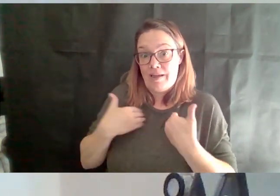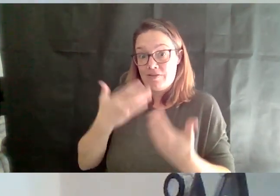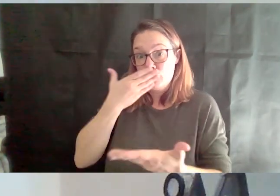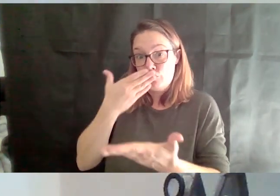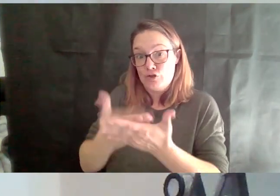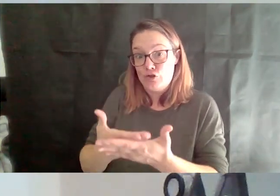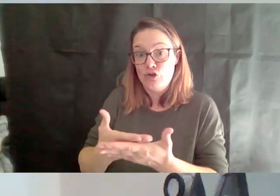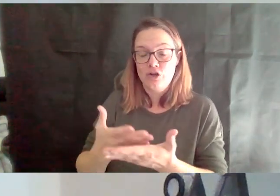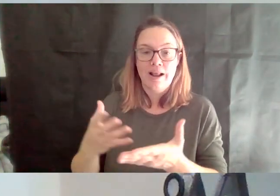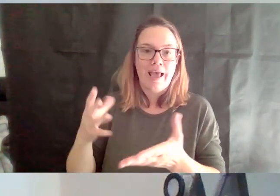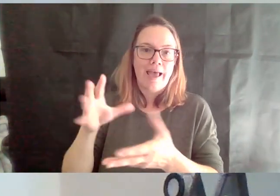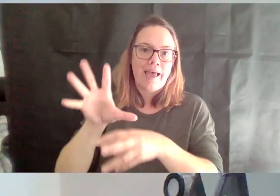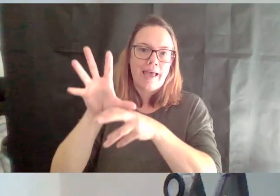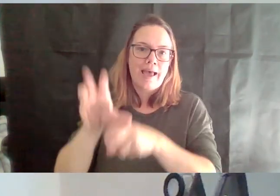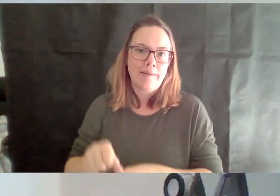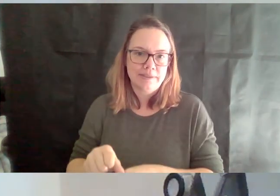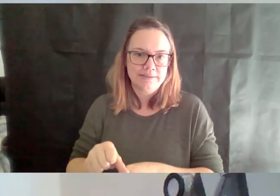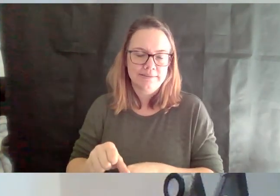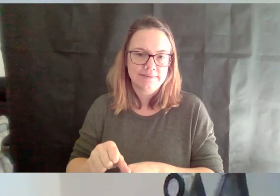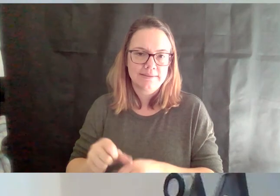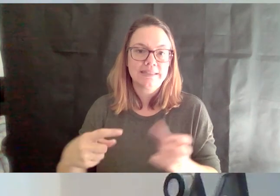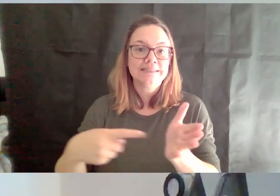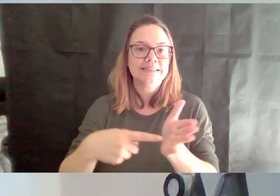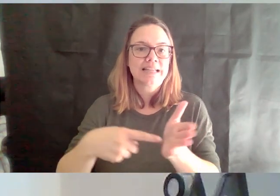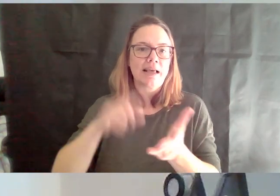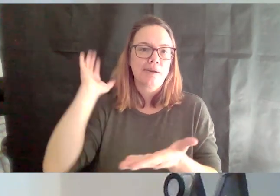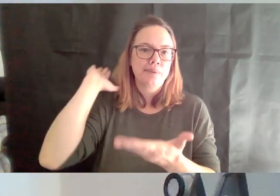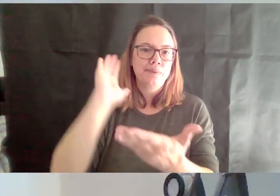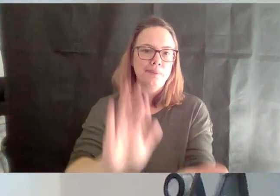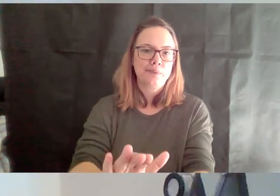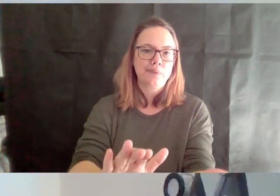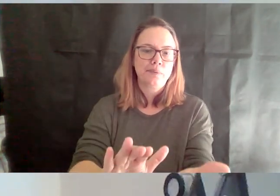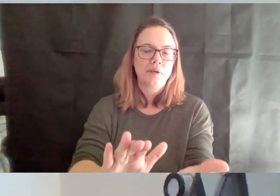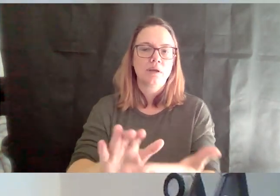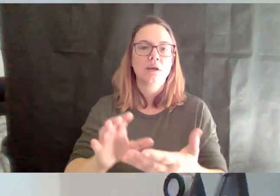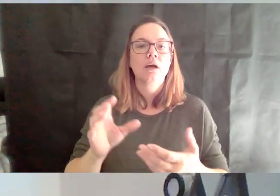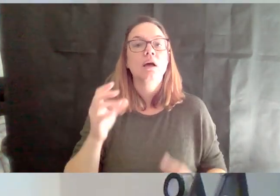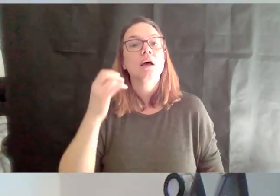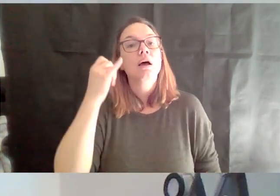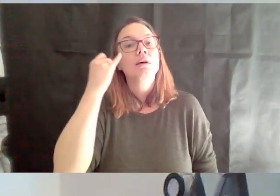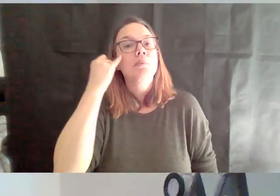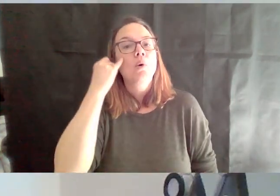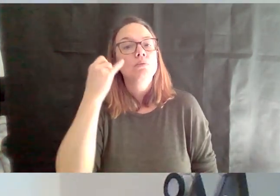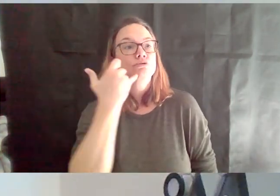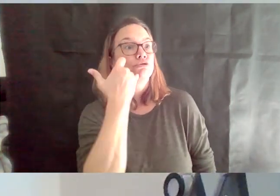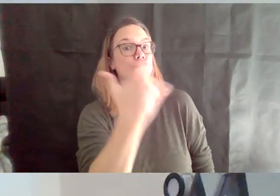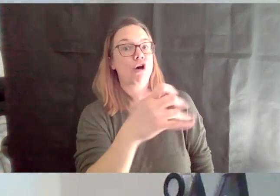create less long term debt. So for example, calling a company to formally cancel a service, rather than just stopping